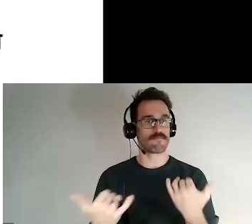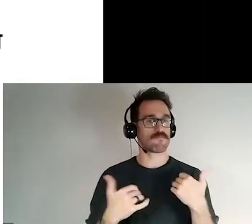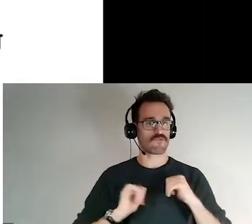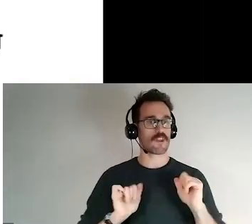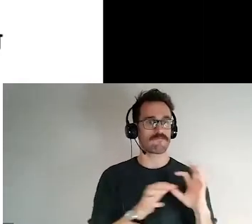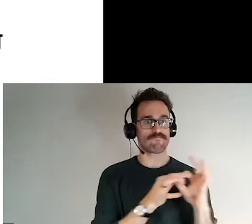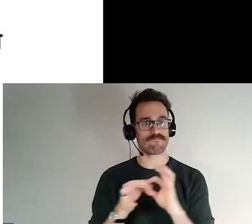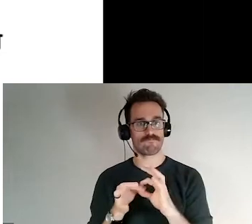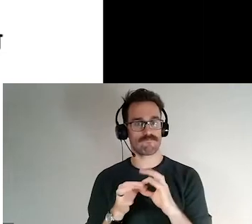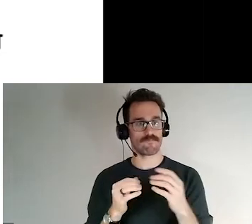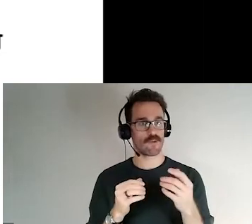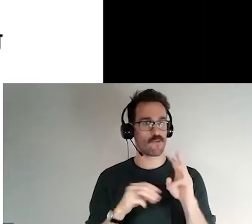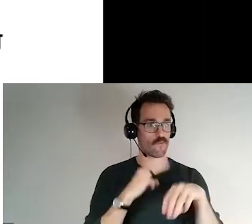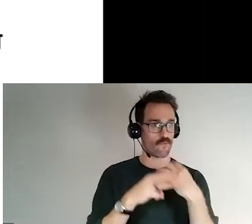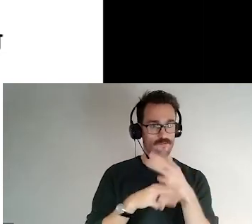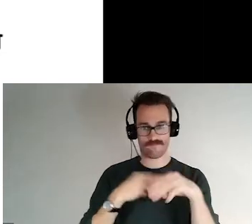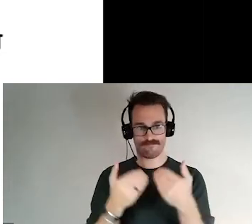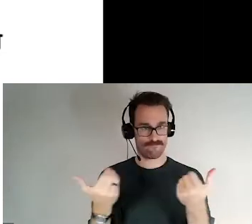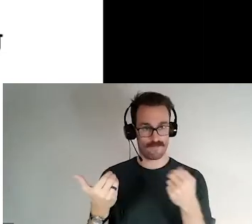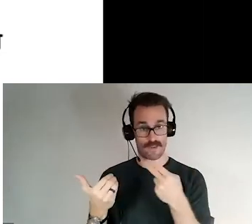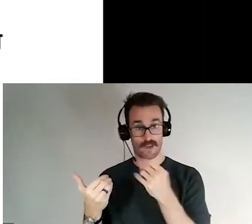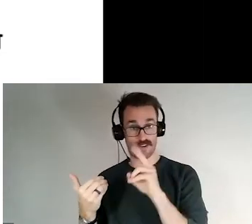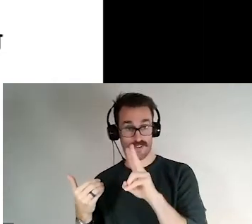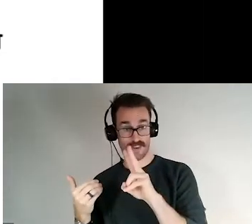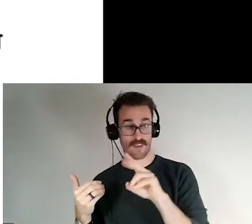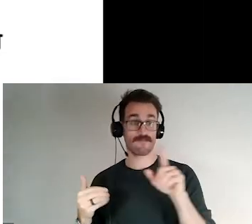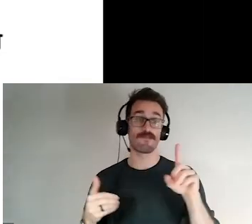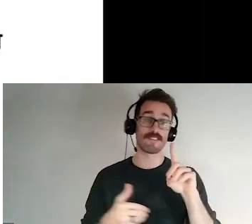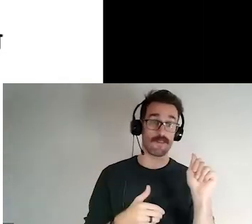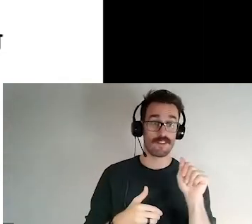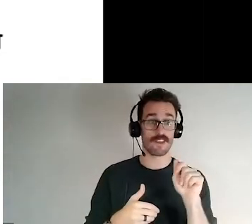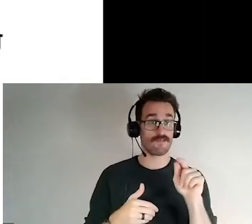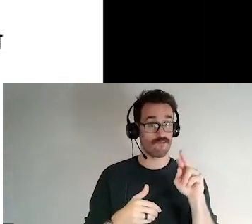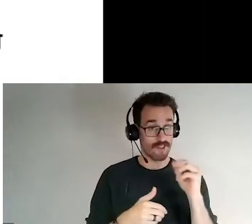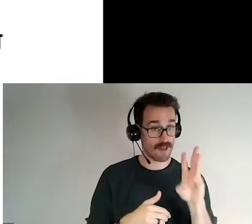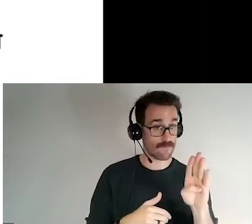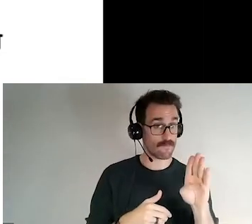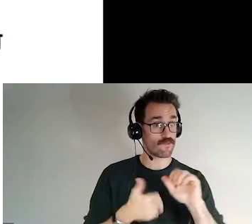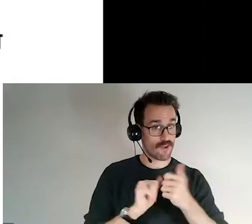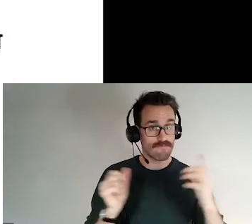worlds of HIV, disability, and rehabilitation for quite a while now and what we do is